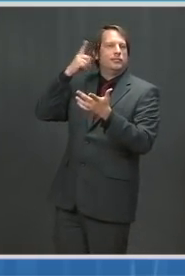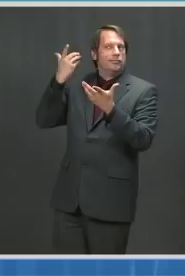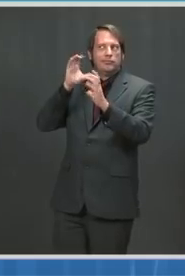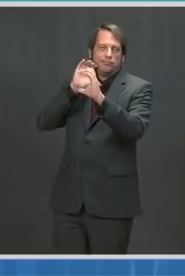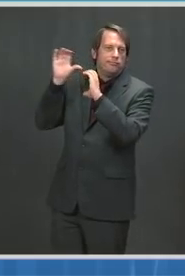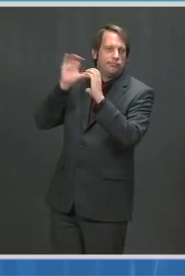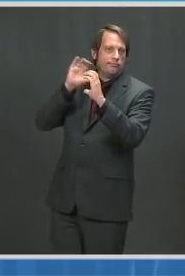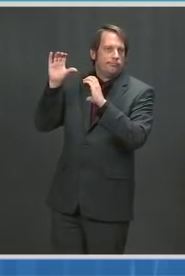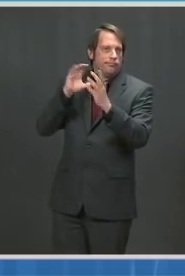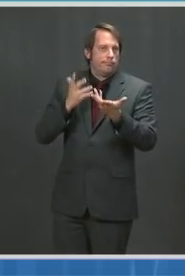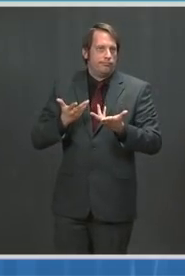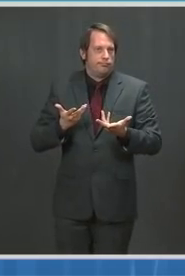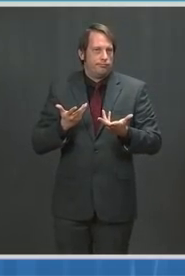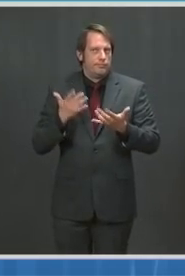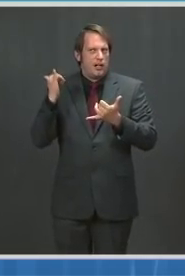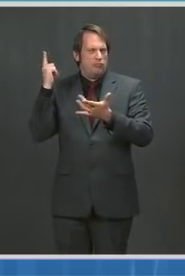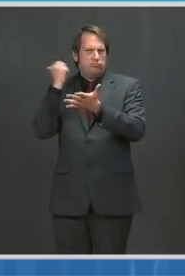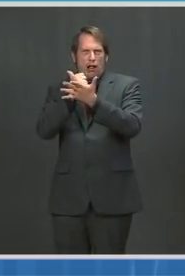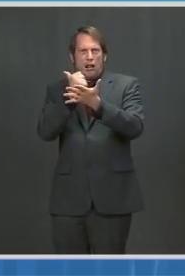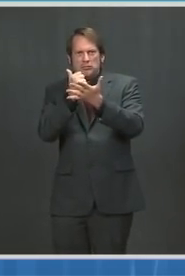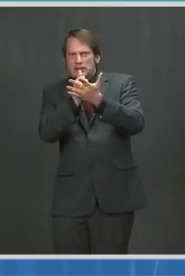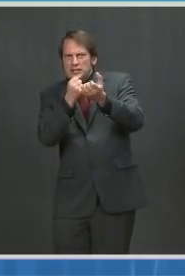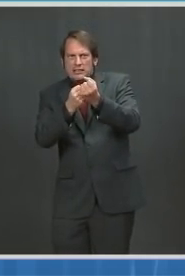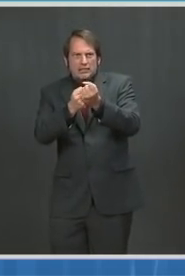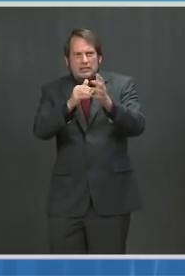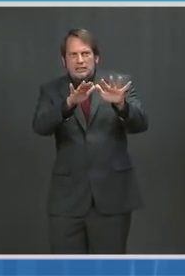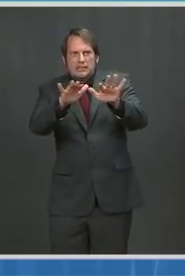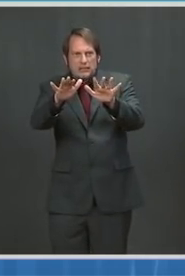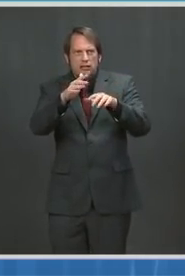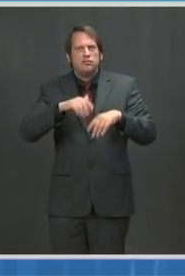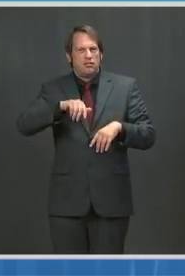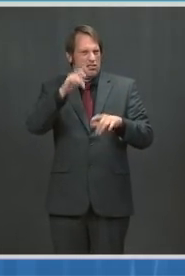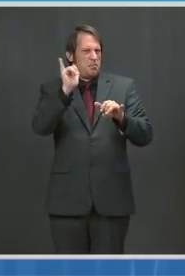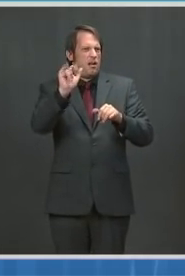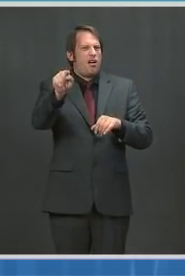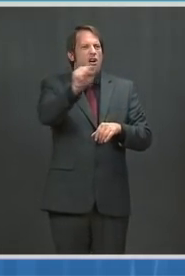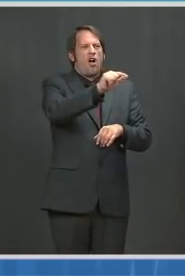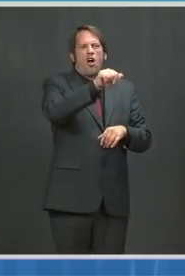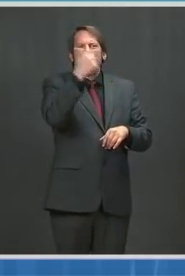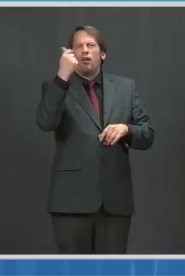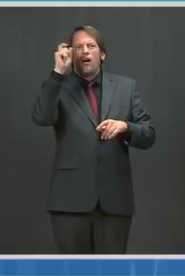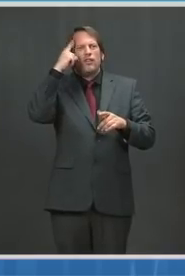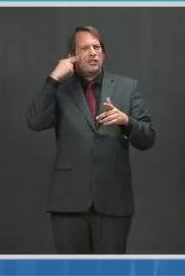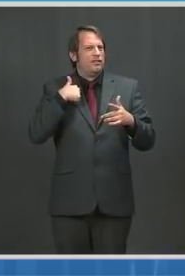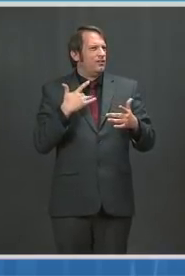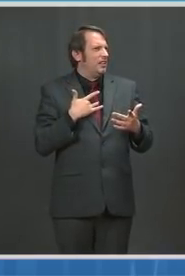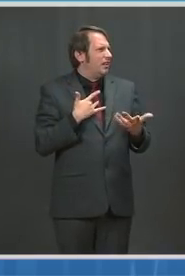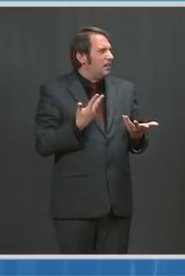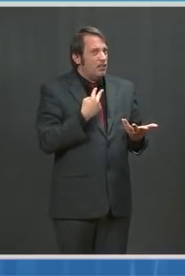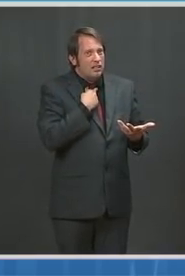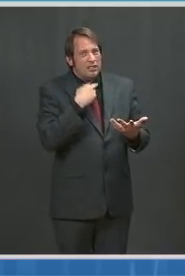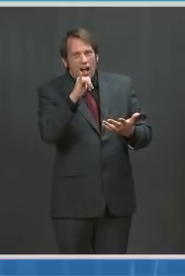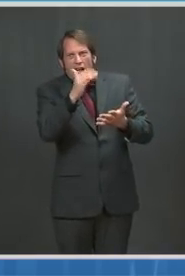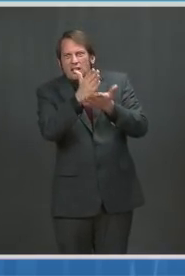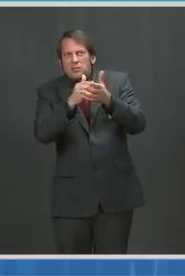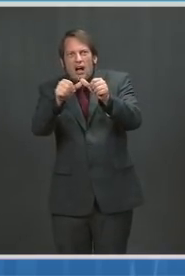at this point in time, as we do with other governors that find themselves in this situation. And, you know, nothing is off the table in those conversations